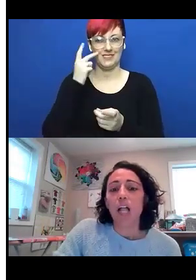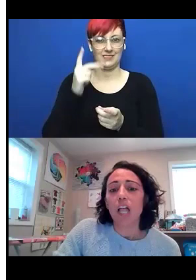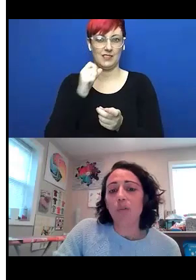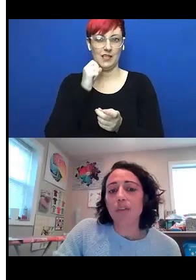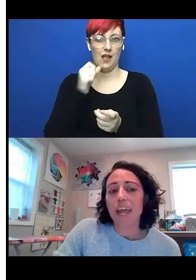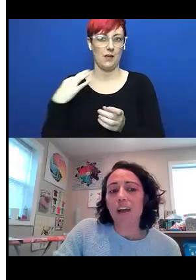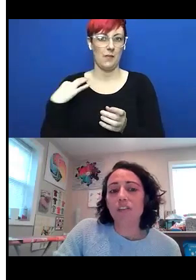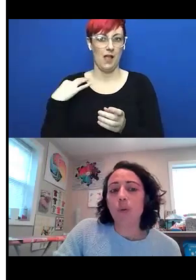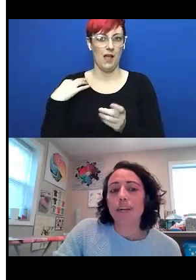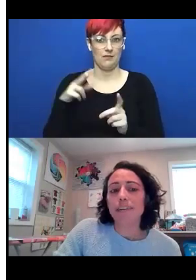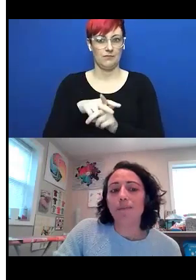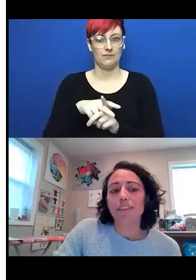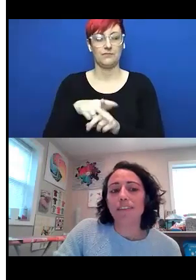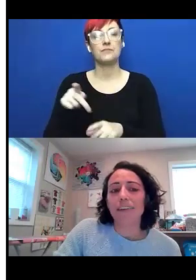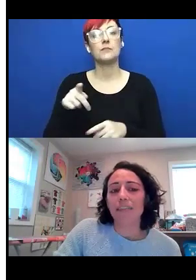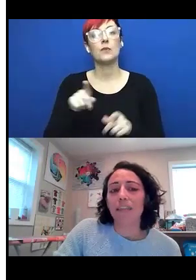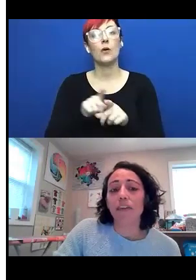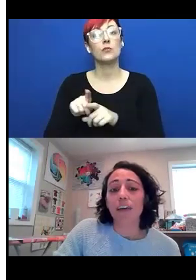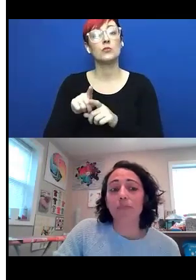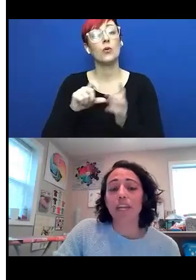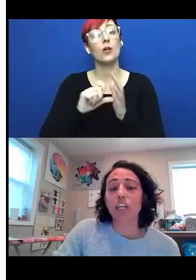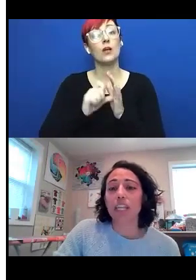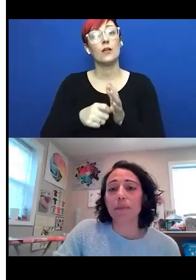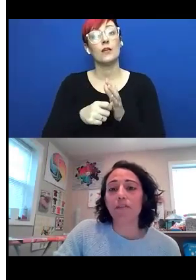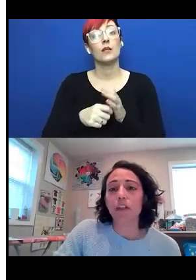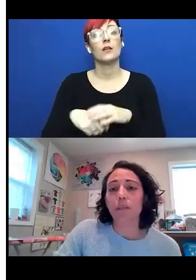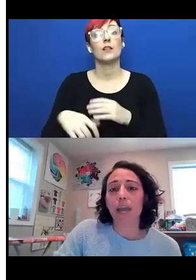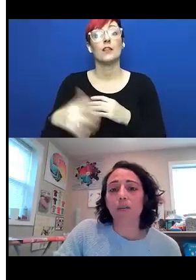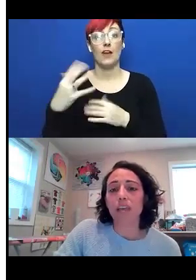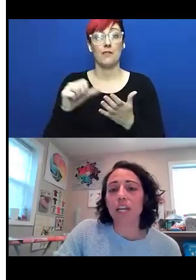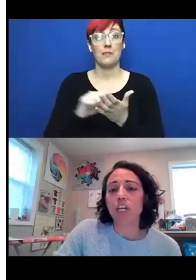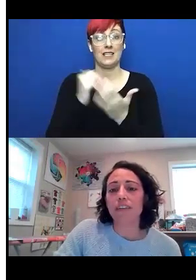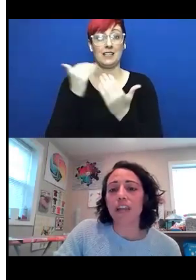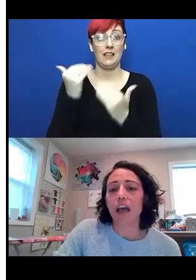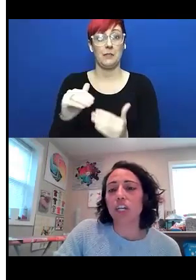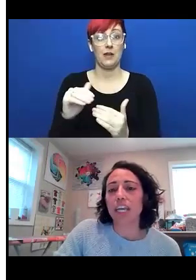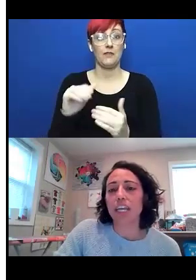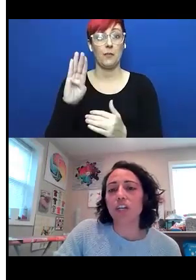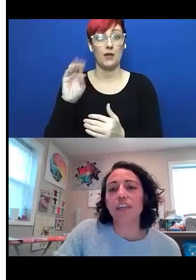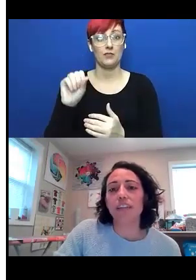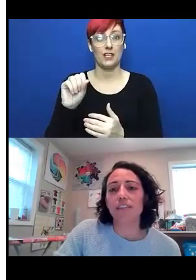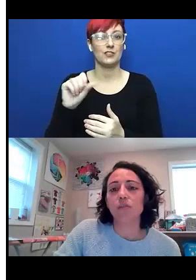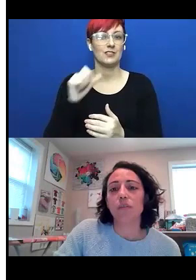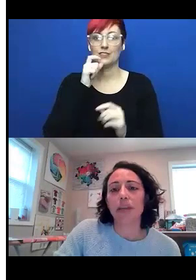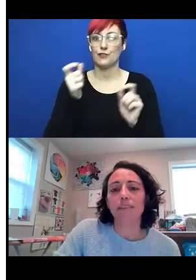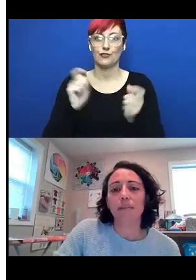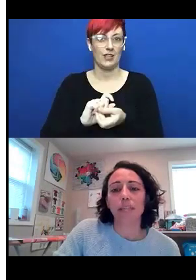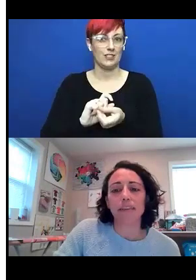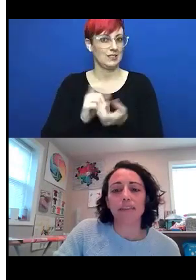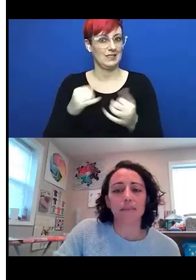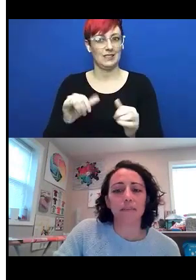Along with that, I also wanted to emphasize a five-page limit for the biosketch has not changed. That still remains in place.